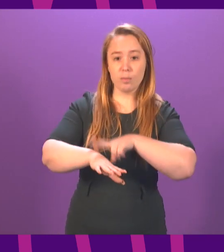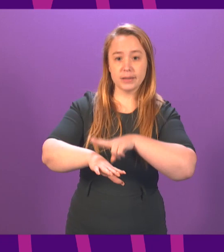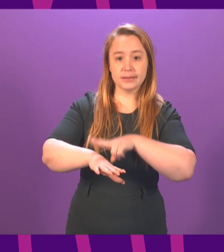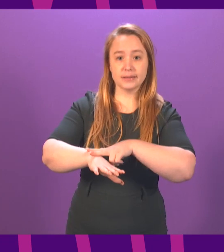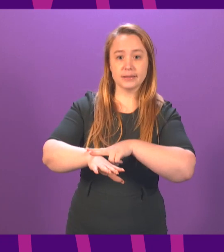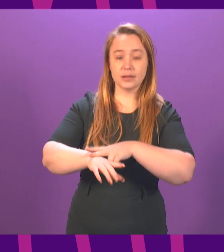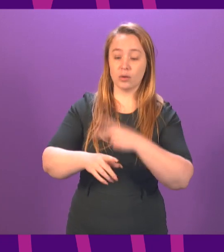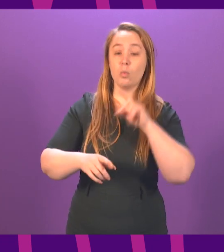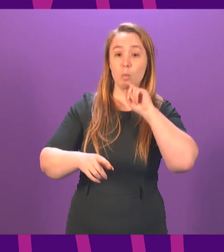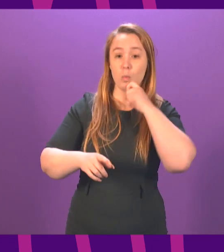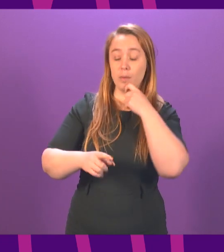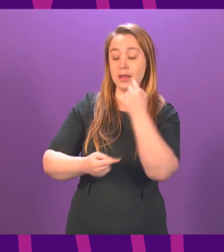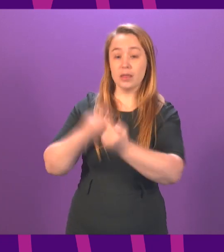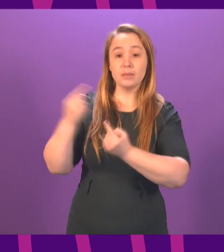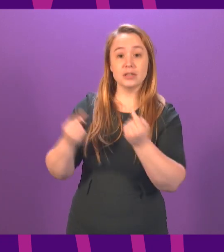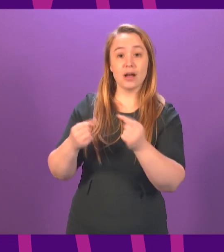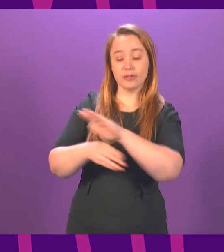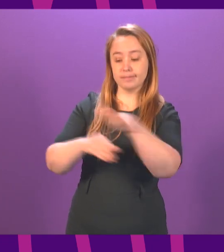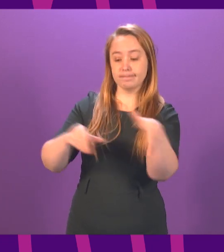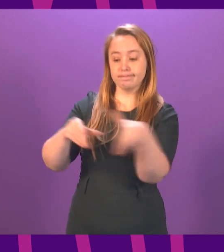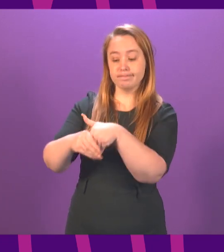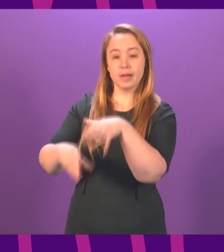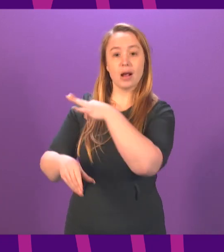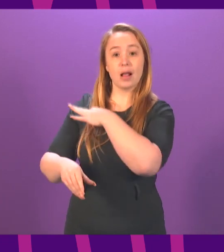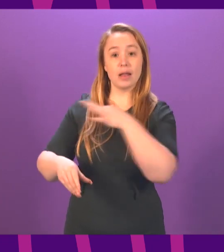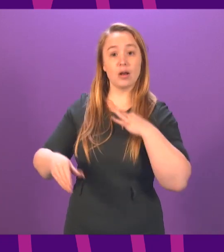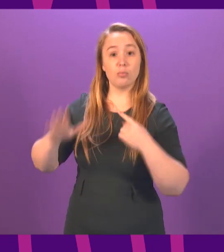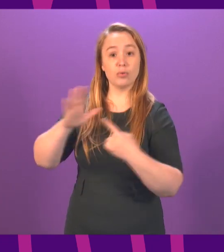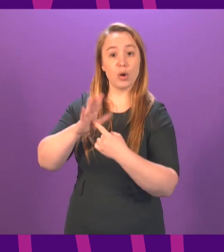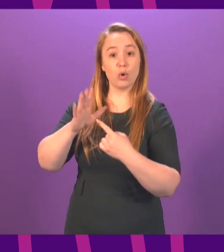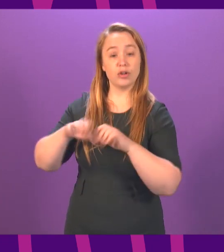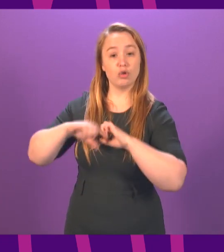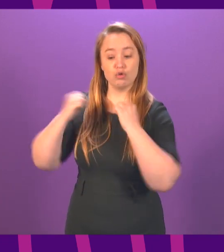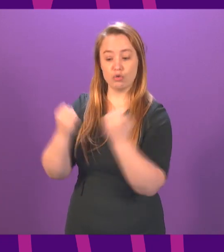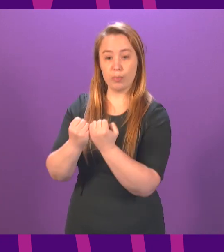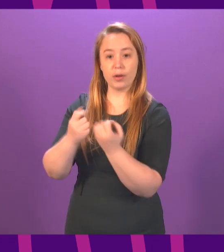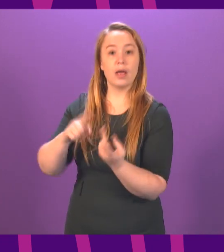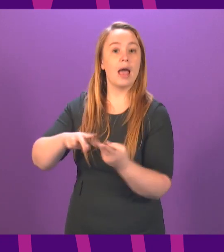Immunisation priority groups, such as people with underlying health conditions or those who are over